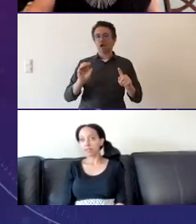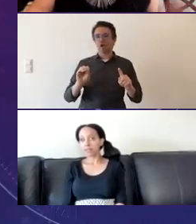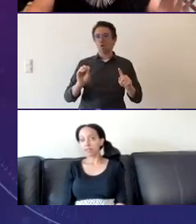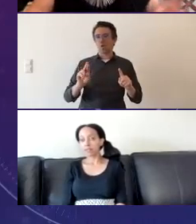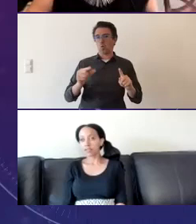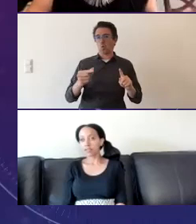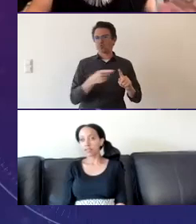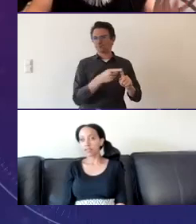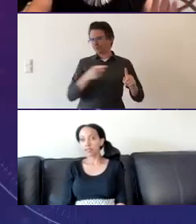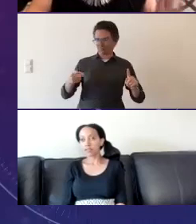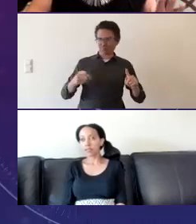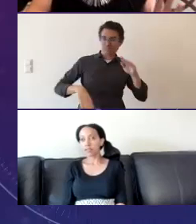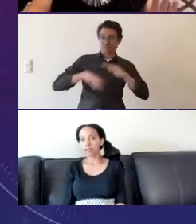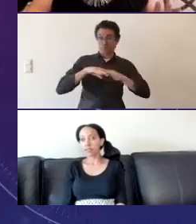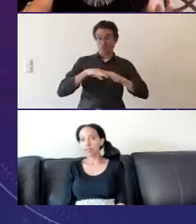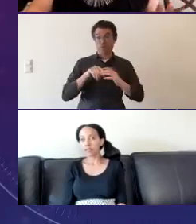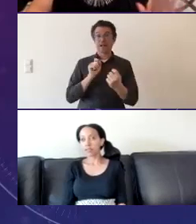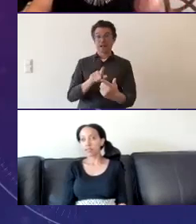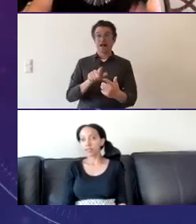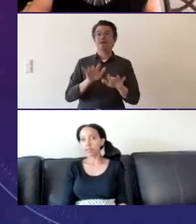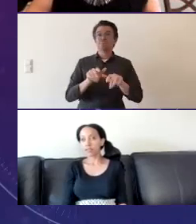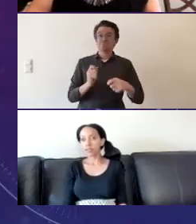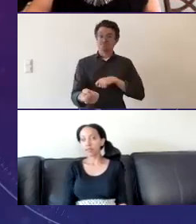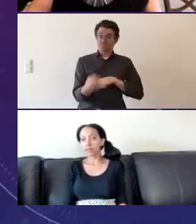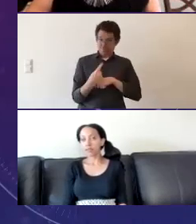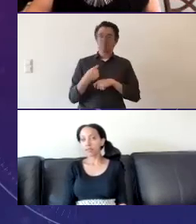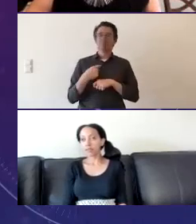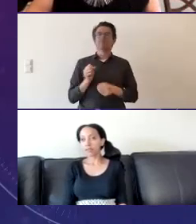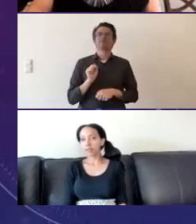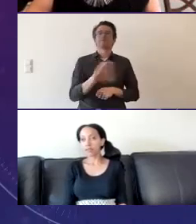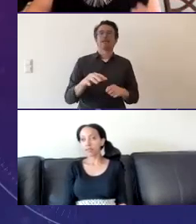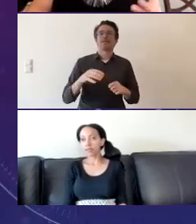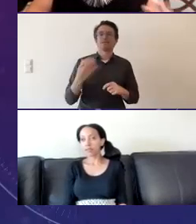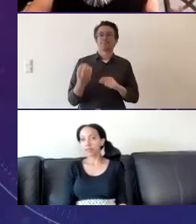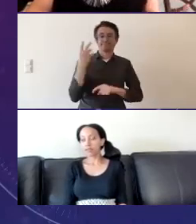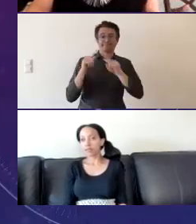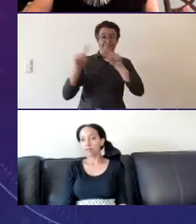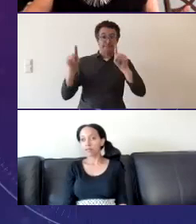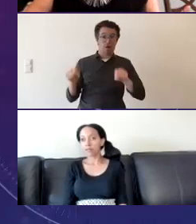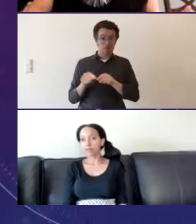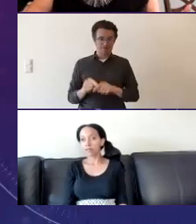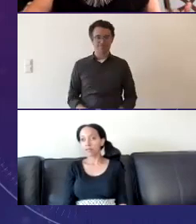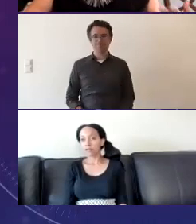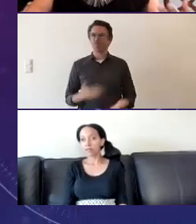interactive dialogue so that when she's gonna present for a few minutes and then